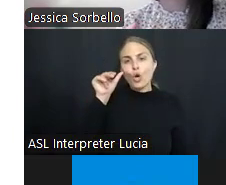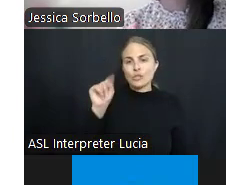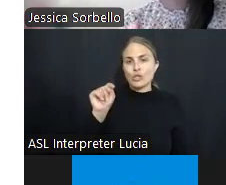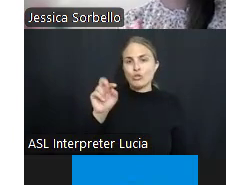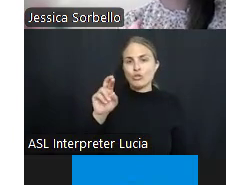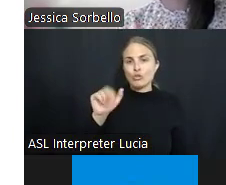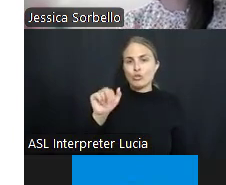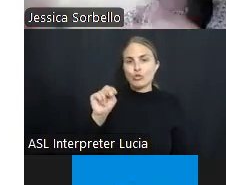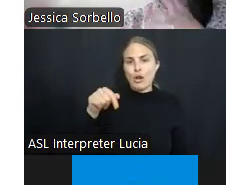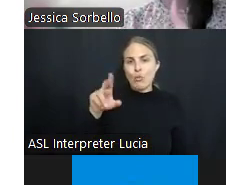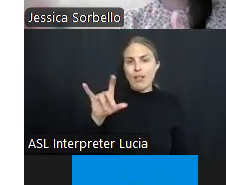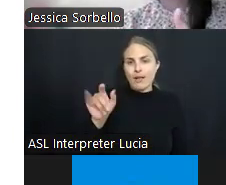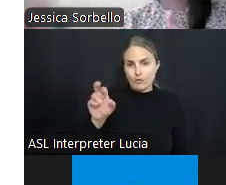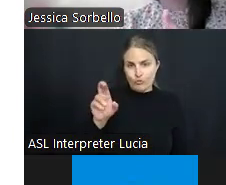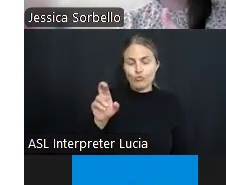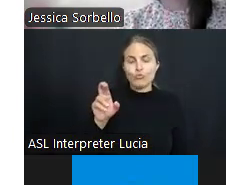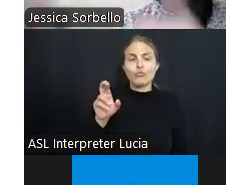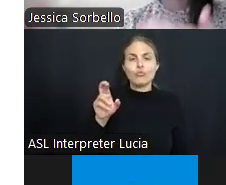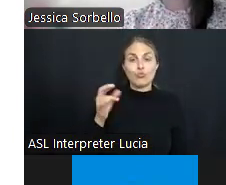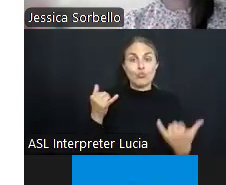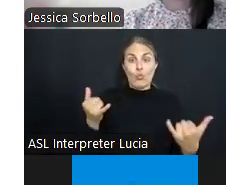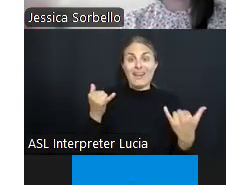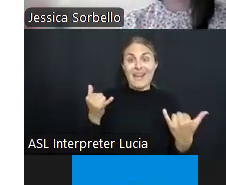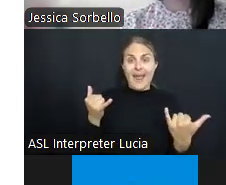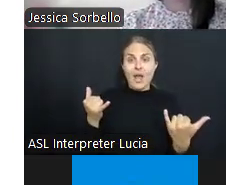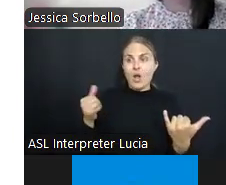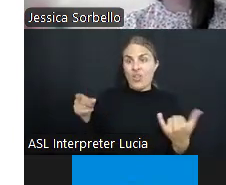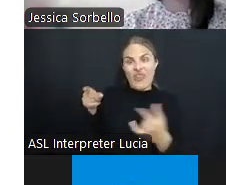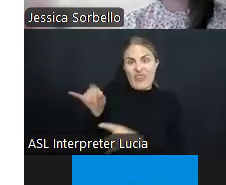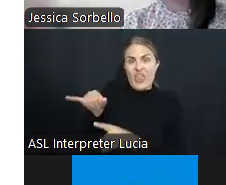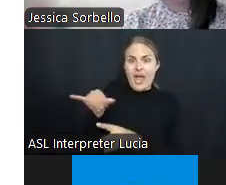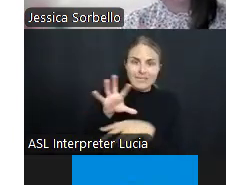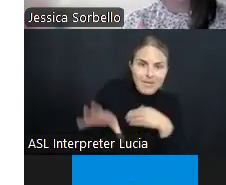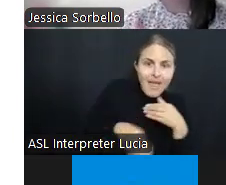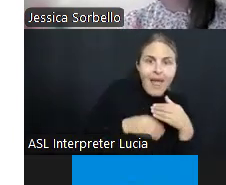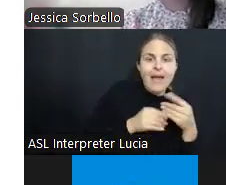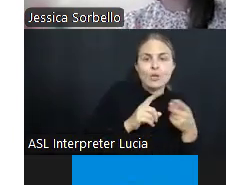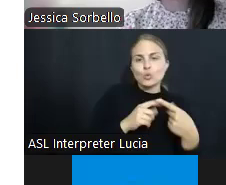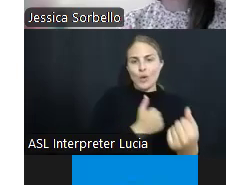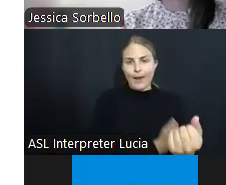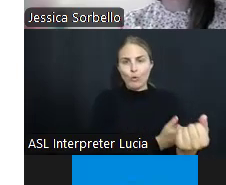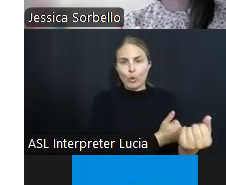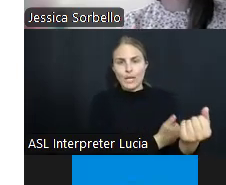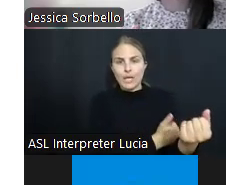tranquillizer and it is being laced into primarily